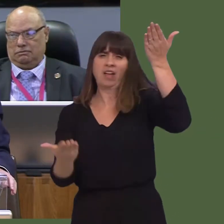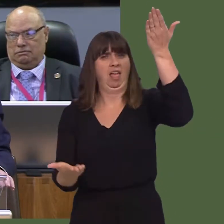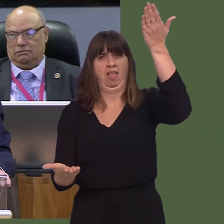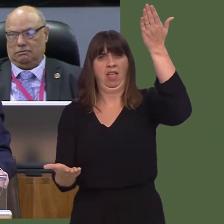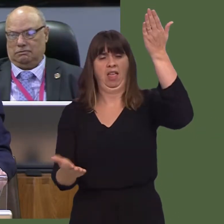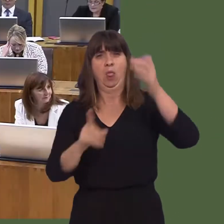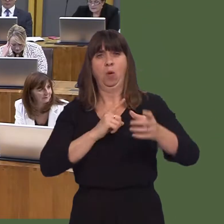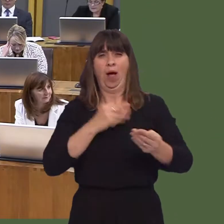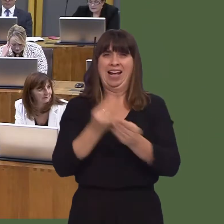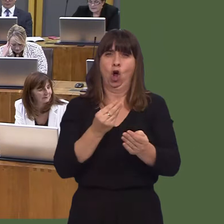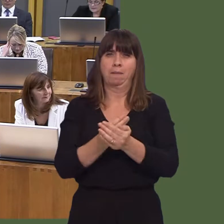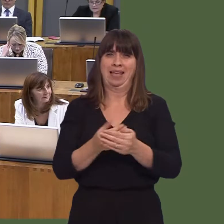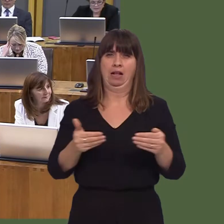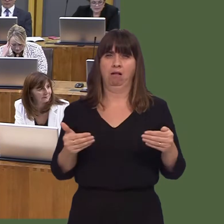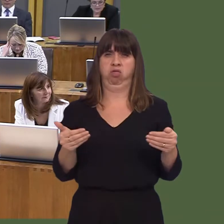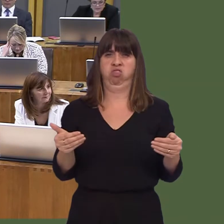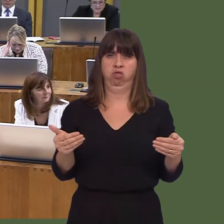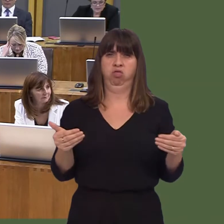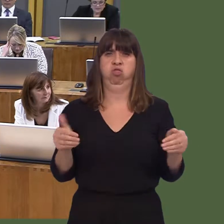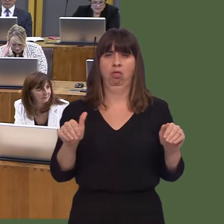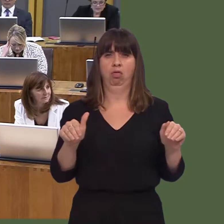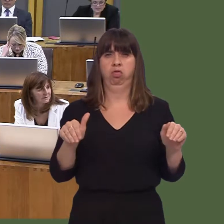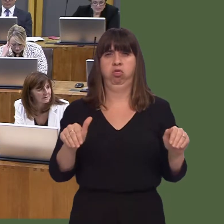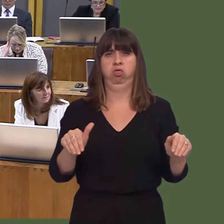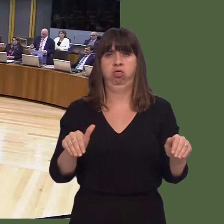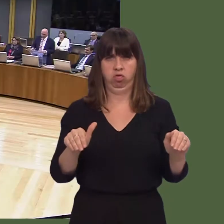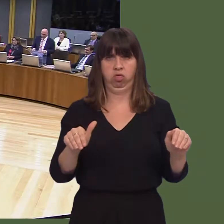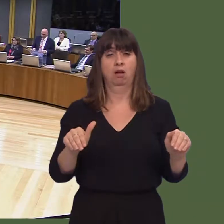Leader of the house, will you now listen to your own colleagues and call on the First